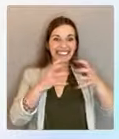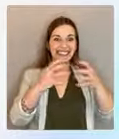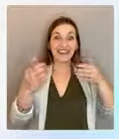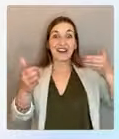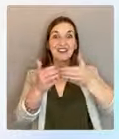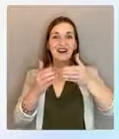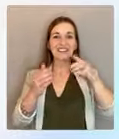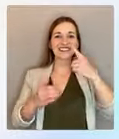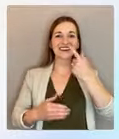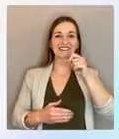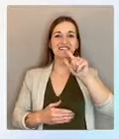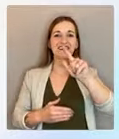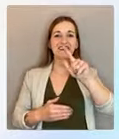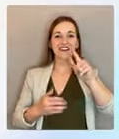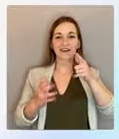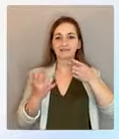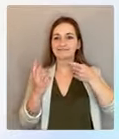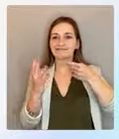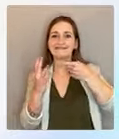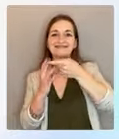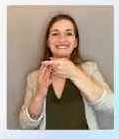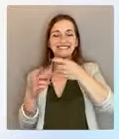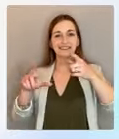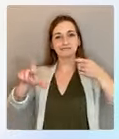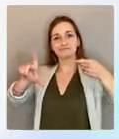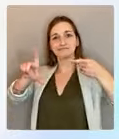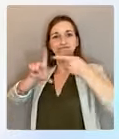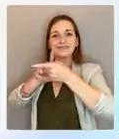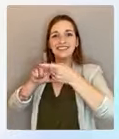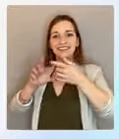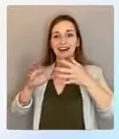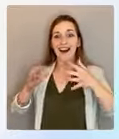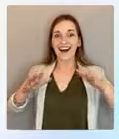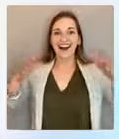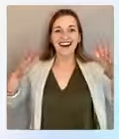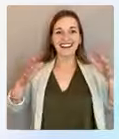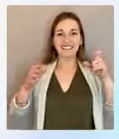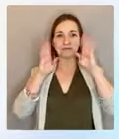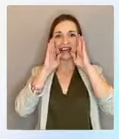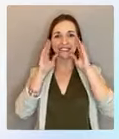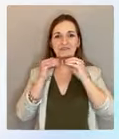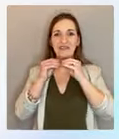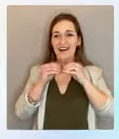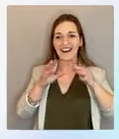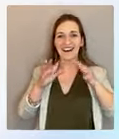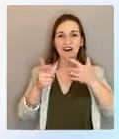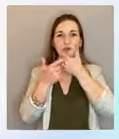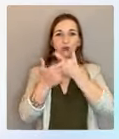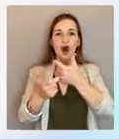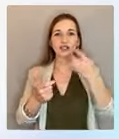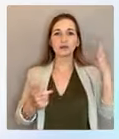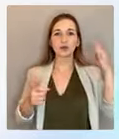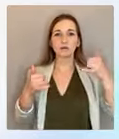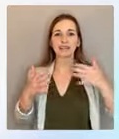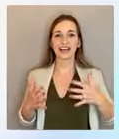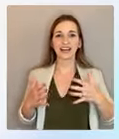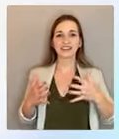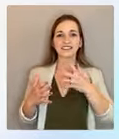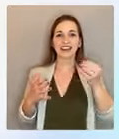is just based on the position of the ball. So as it gets closer to blue team's goal, you know you need to start paying attention. You're watching the blue players,